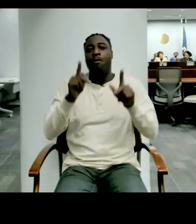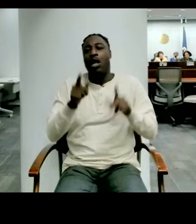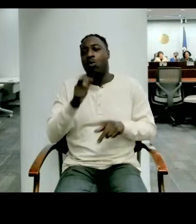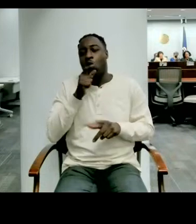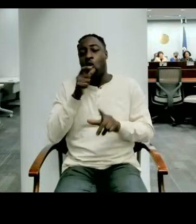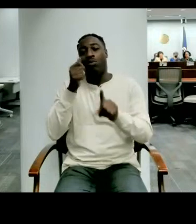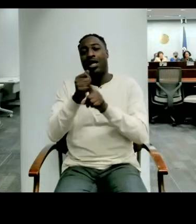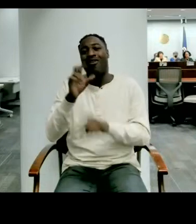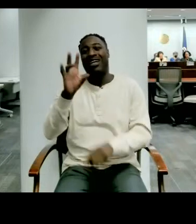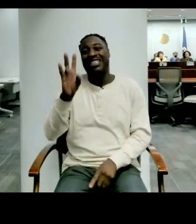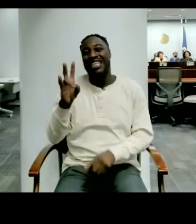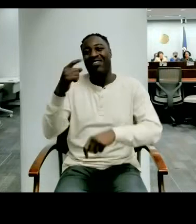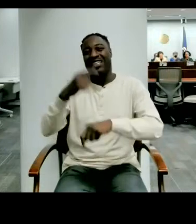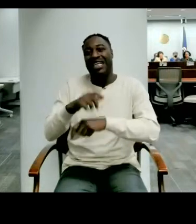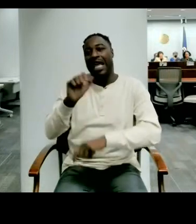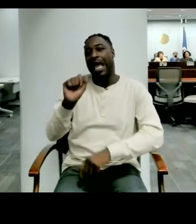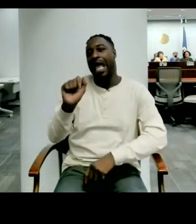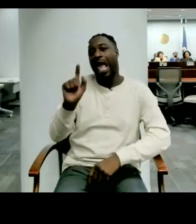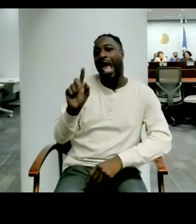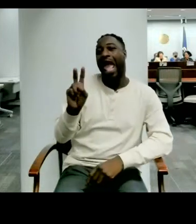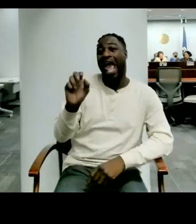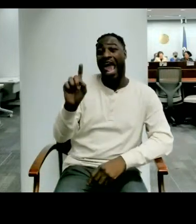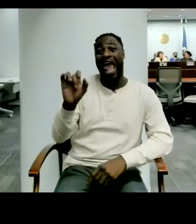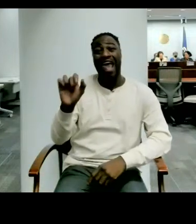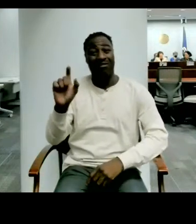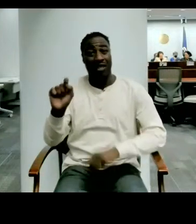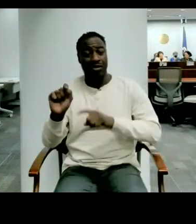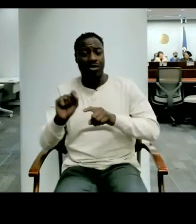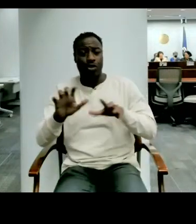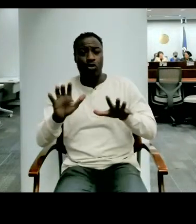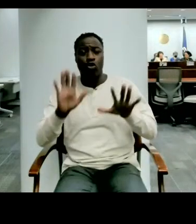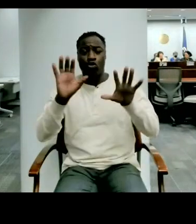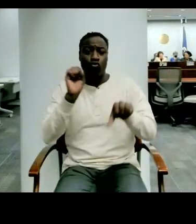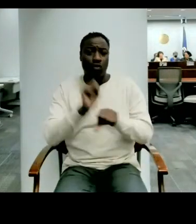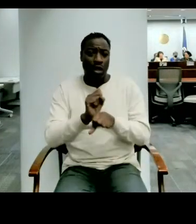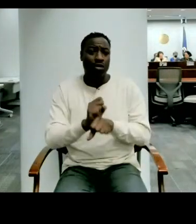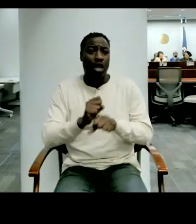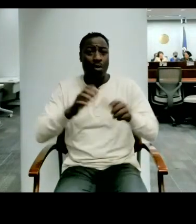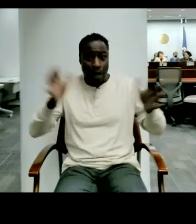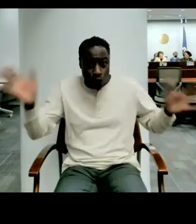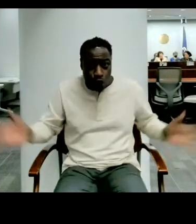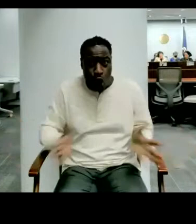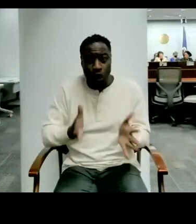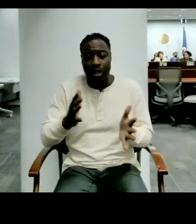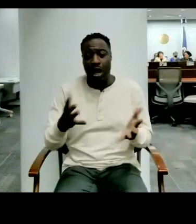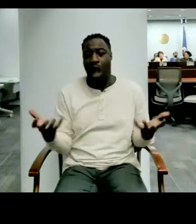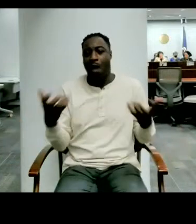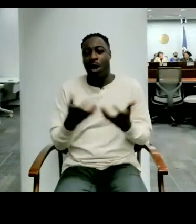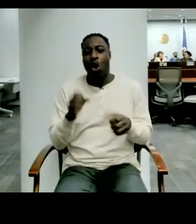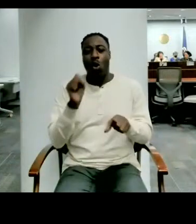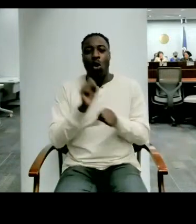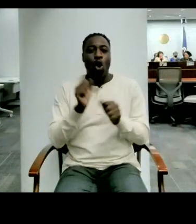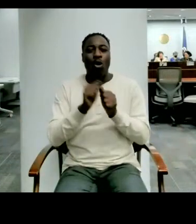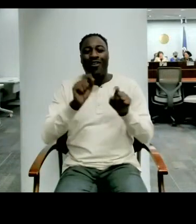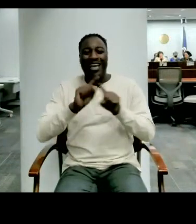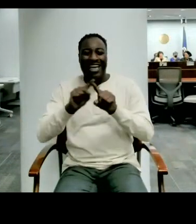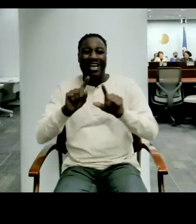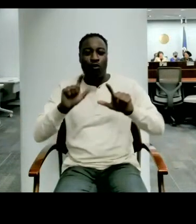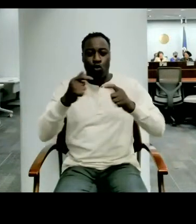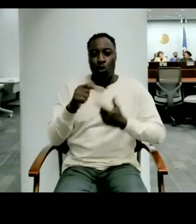that organization. They've done a really good job helping to encourage accommodations. Working with those different groups and different stakeholders is very important.